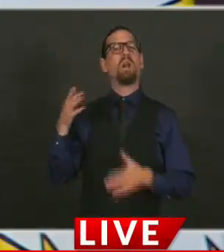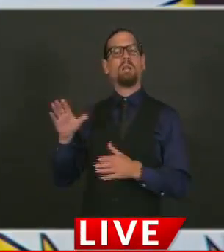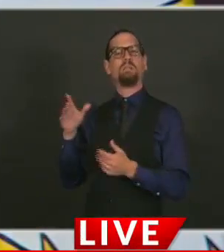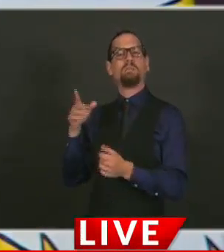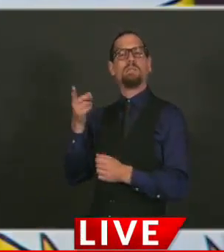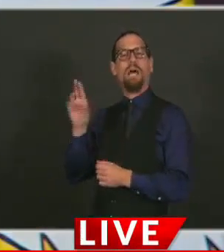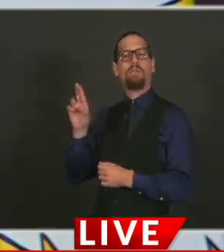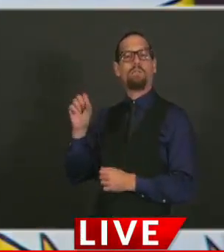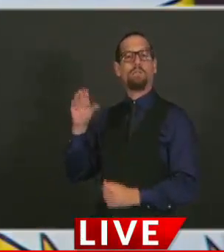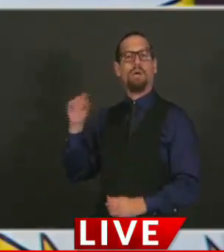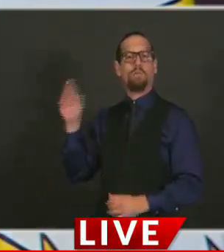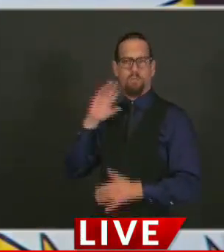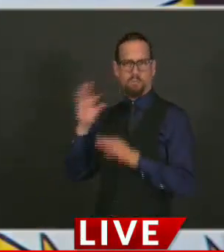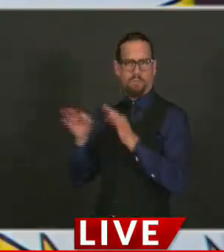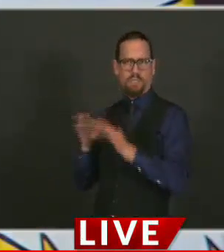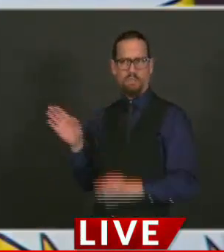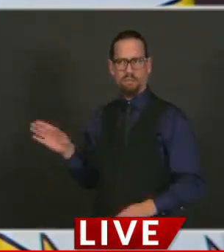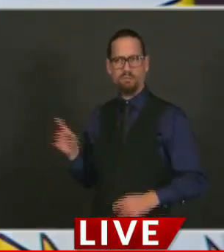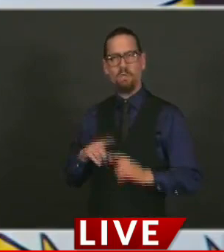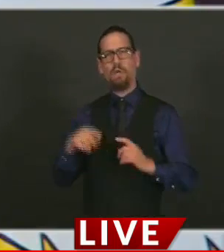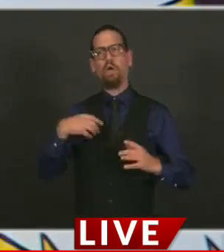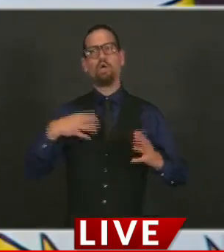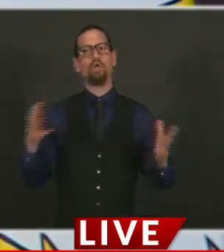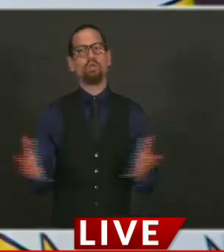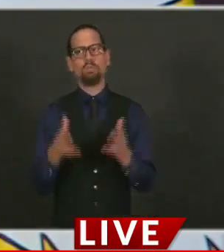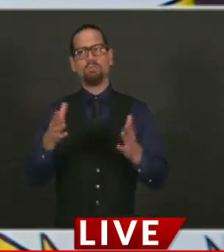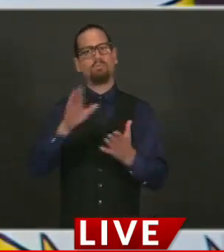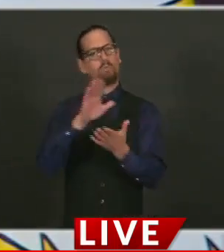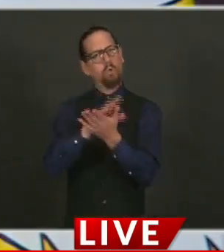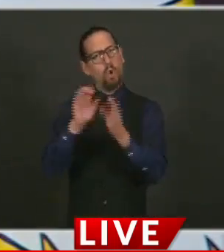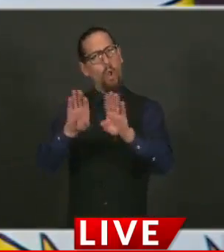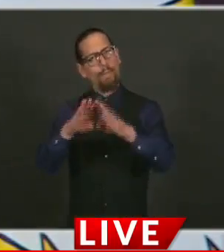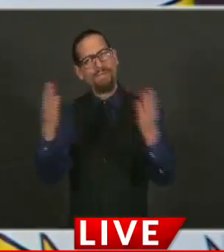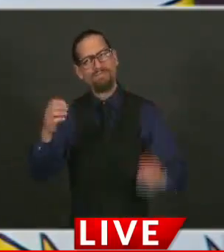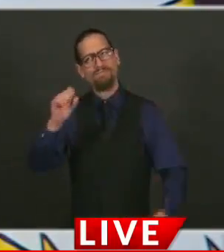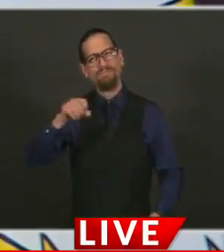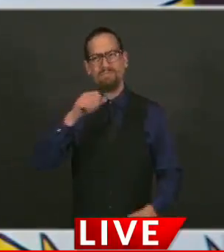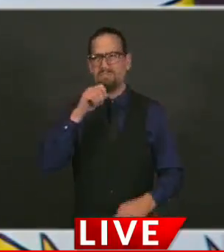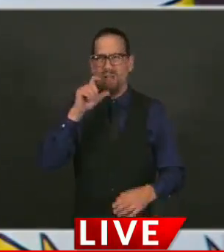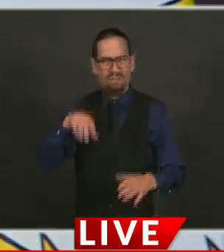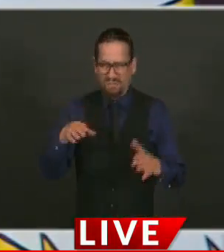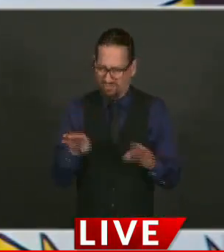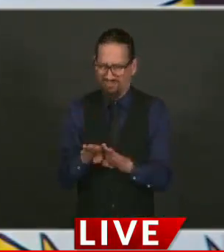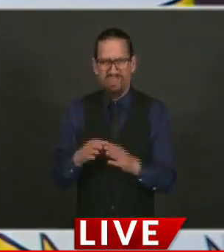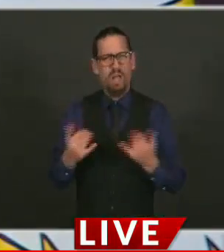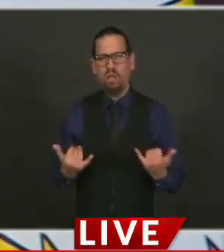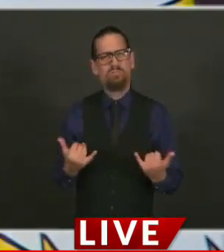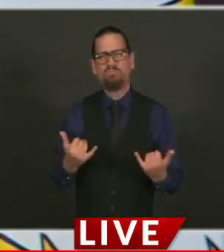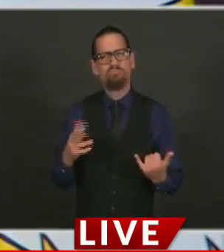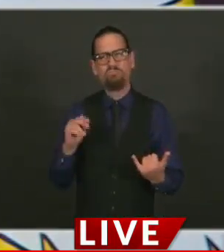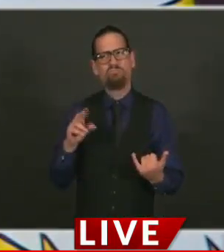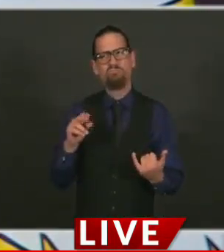TO THAT. IN MANY CASES, WE URGE THE SCHOOL TO STAY OPEN.